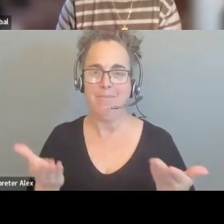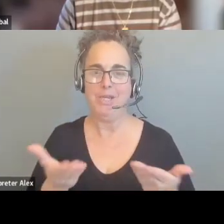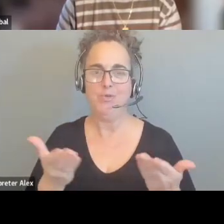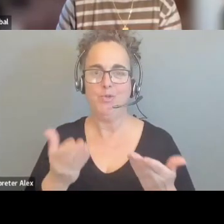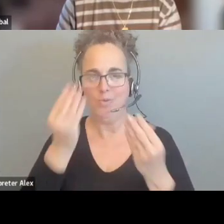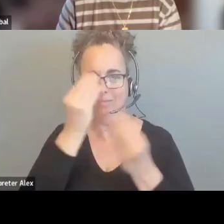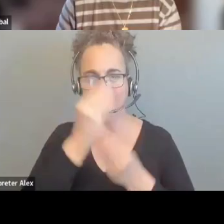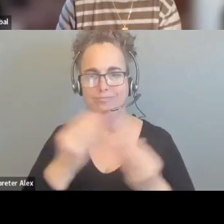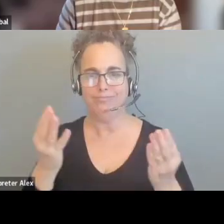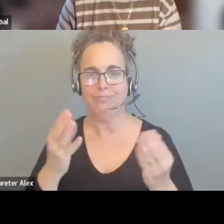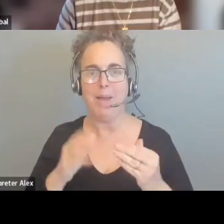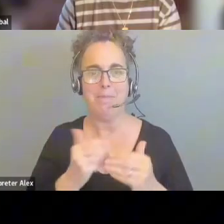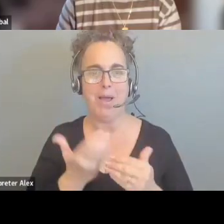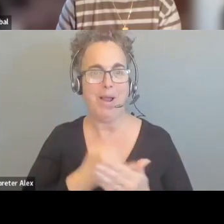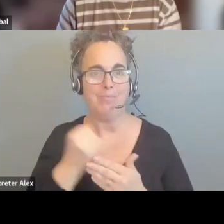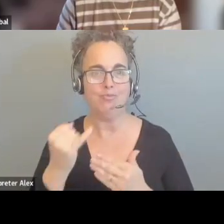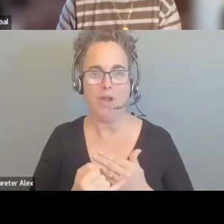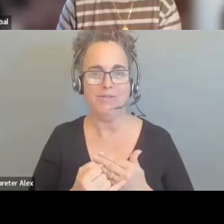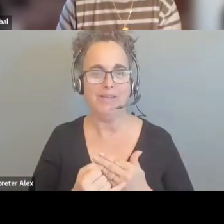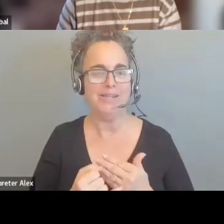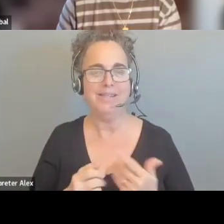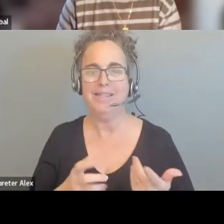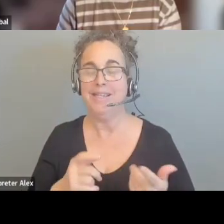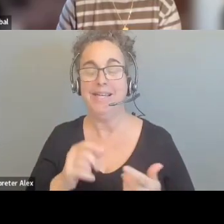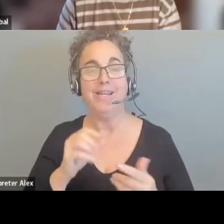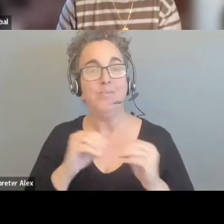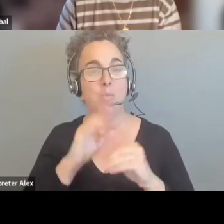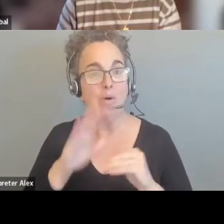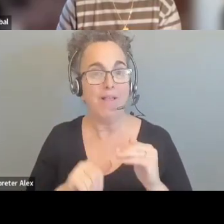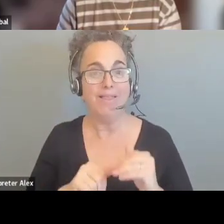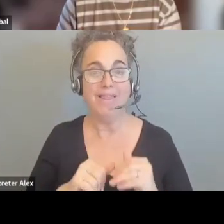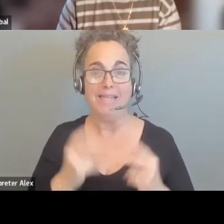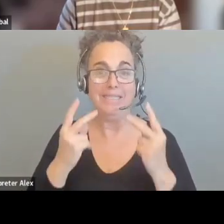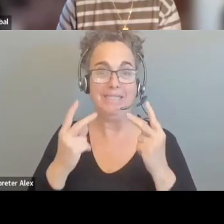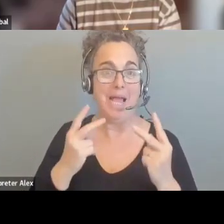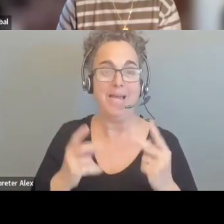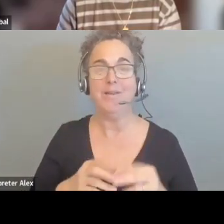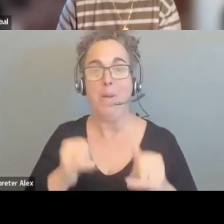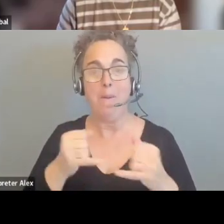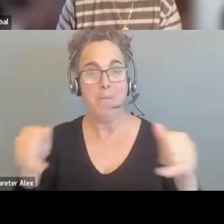It goes beyond sites, borders, and budgets, and it's called the Tactile Coding Blocks.